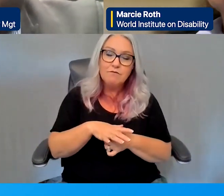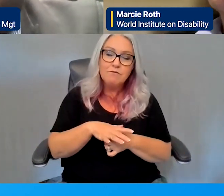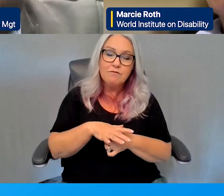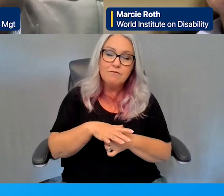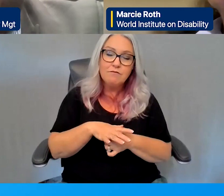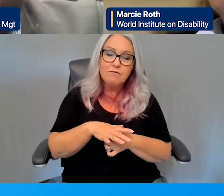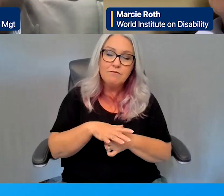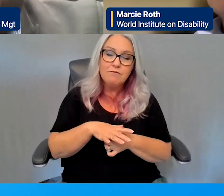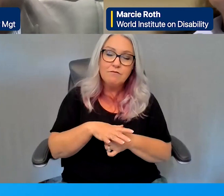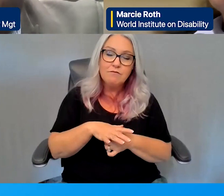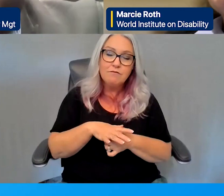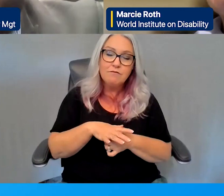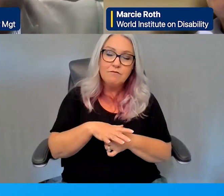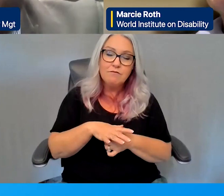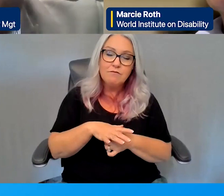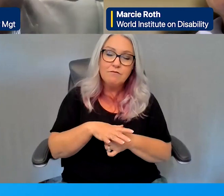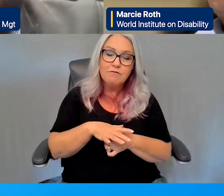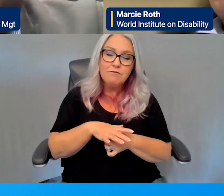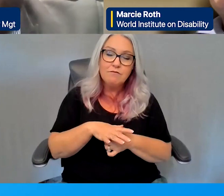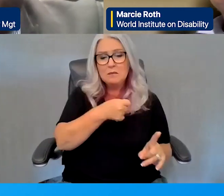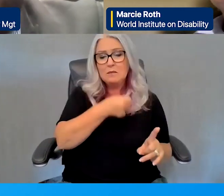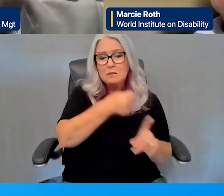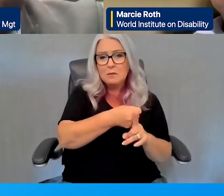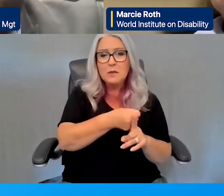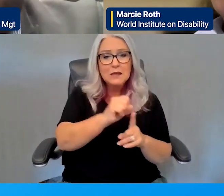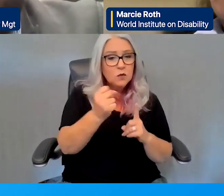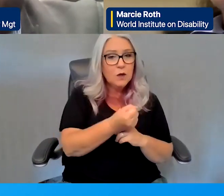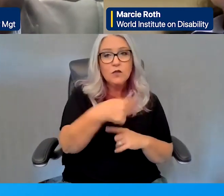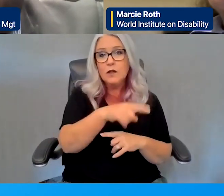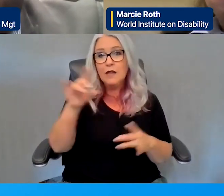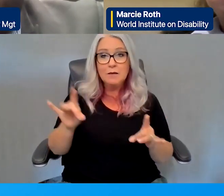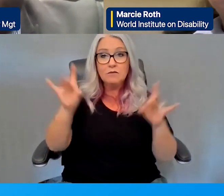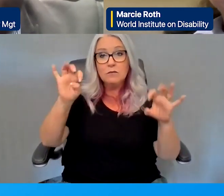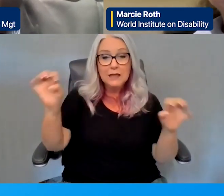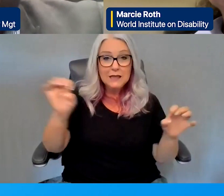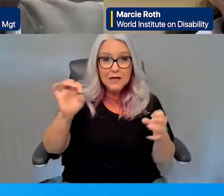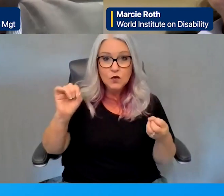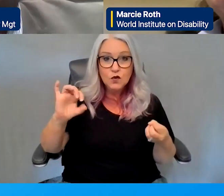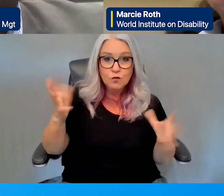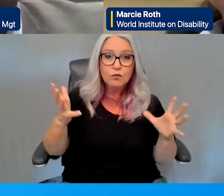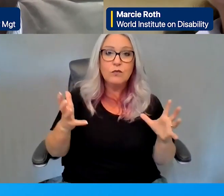circumstances of the disaster. And so our communities need to